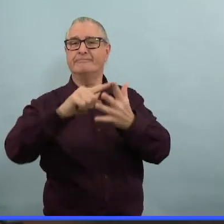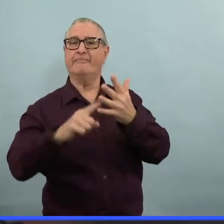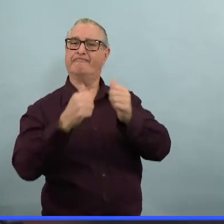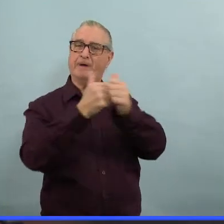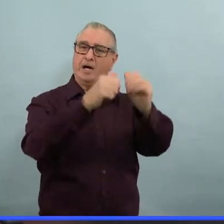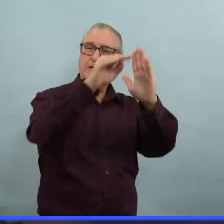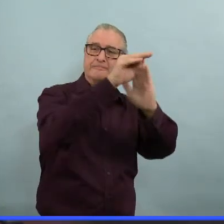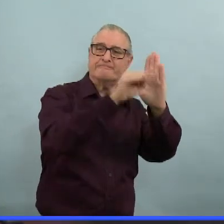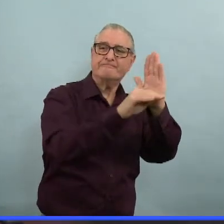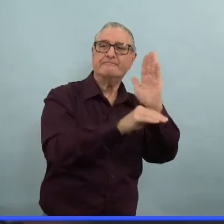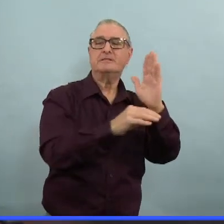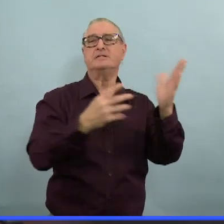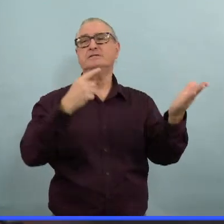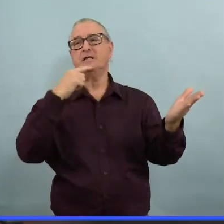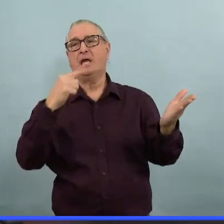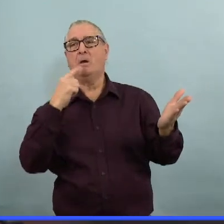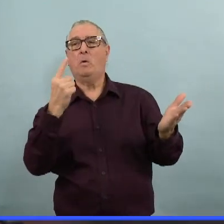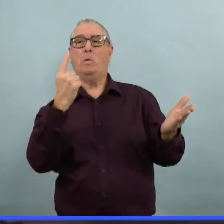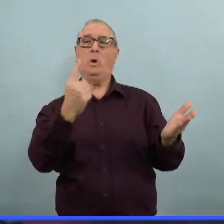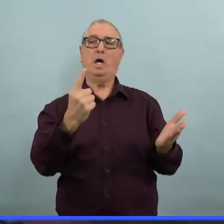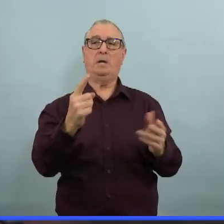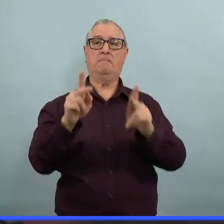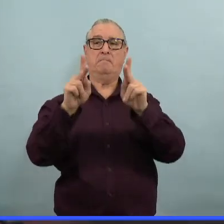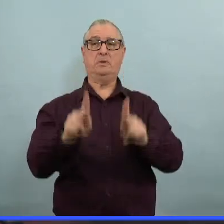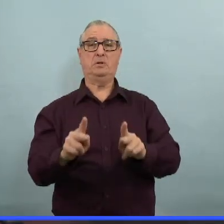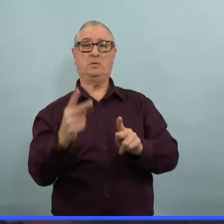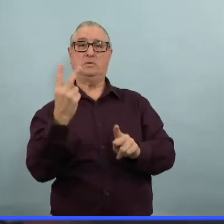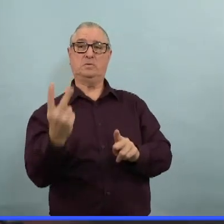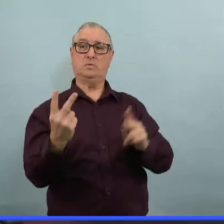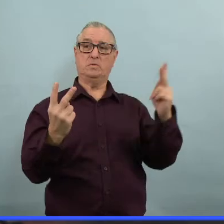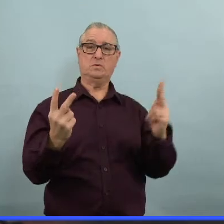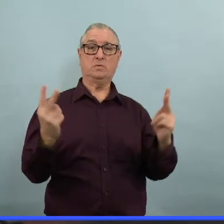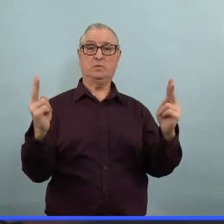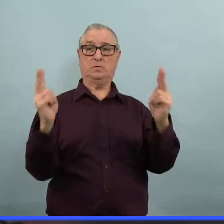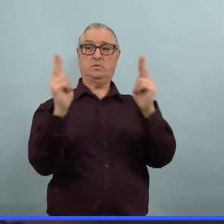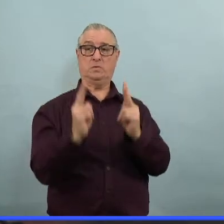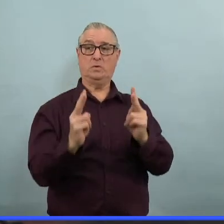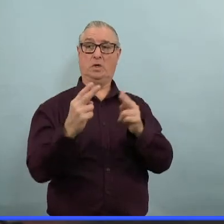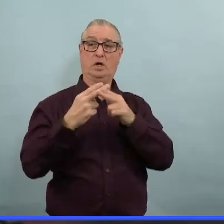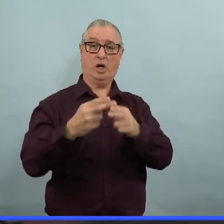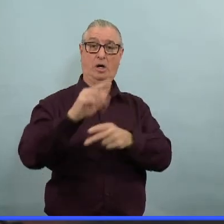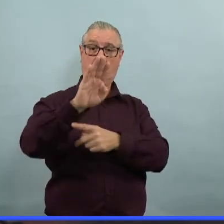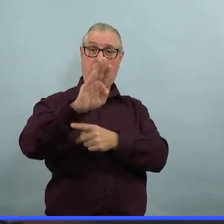other bubble or two other bubbles what does that bubble make up uh or do we say a list a specific